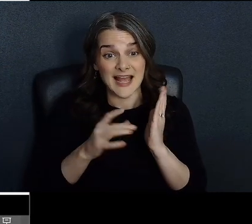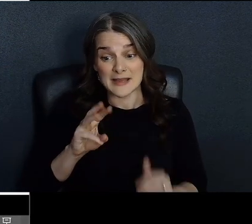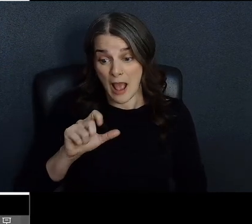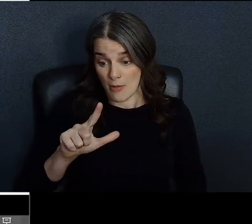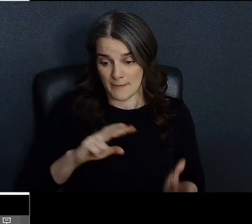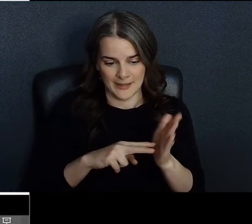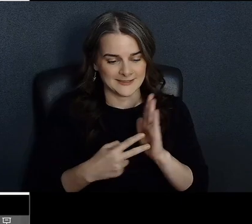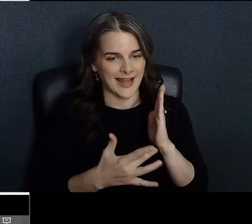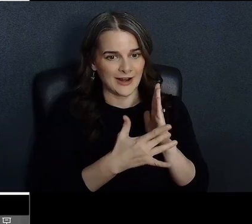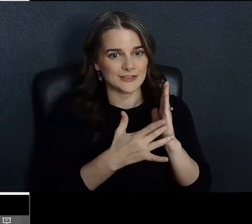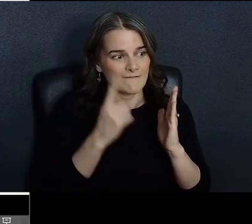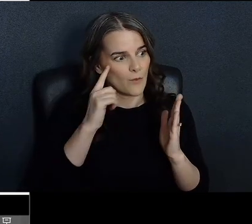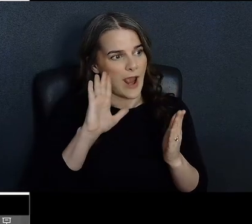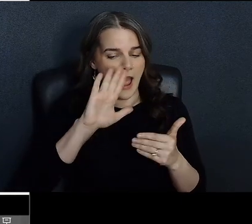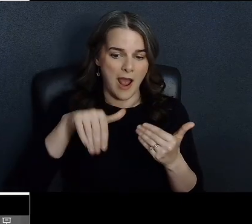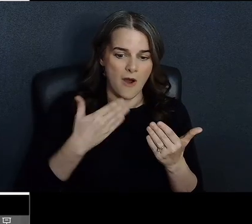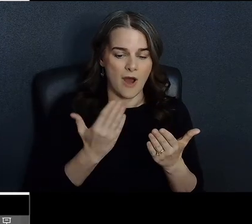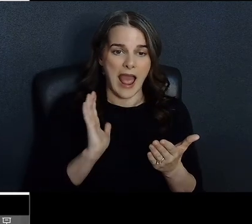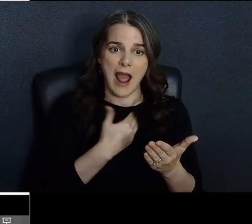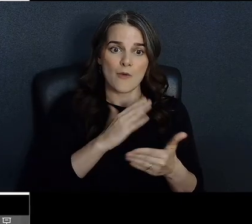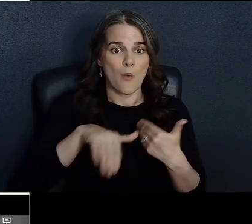is the federally funded, designated assistive technology